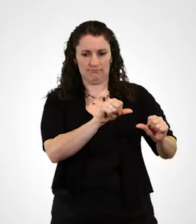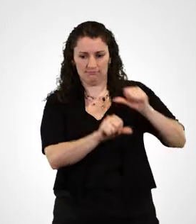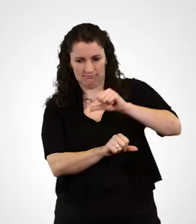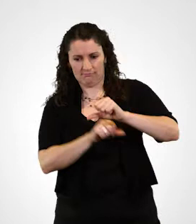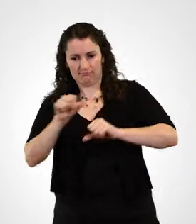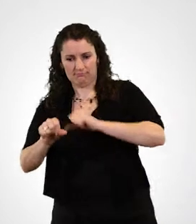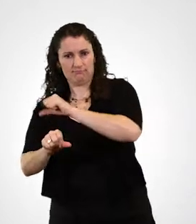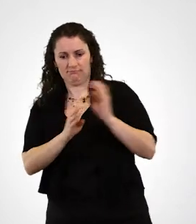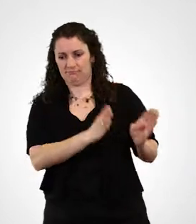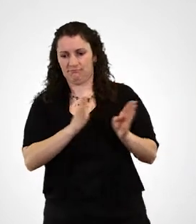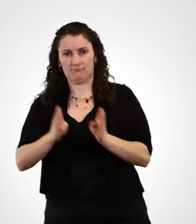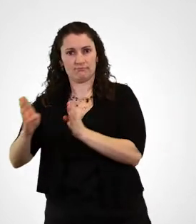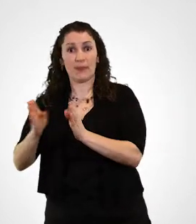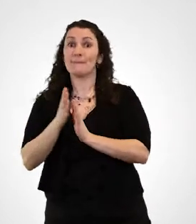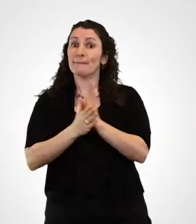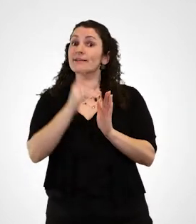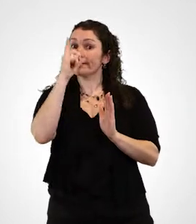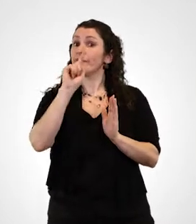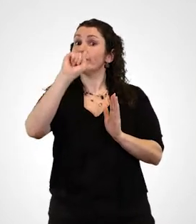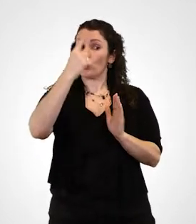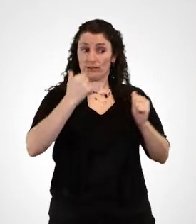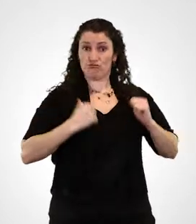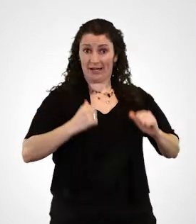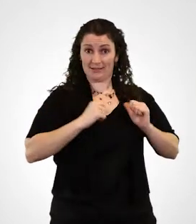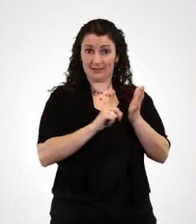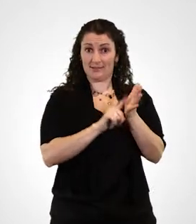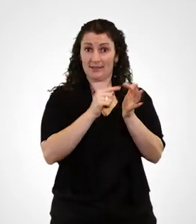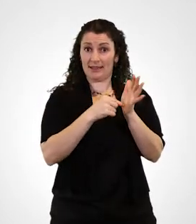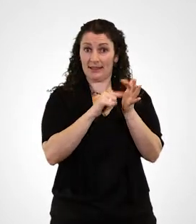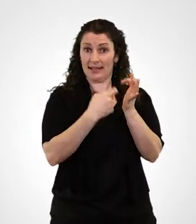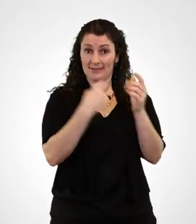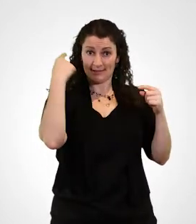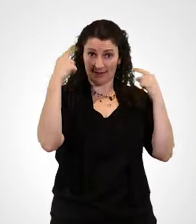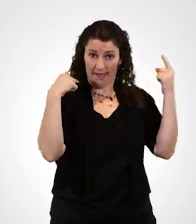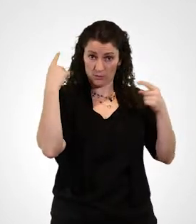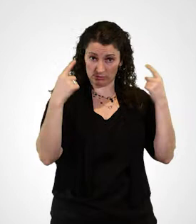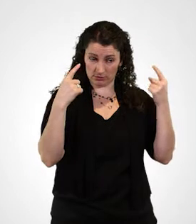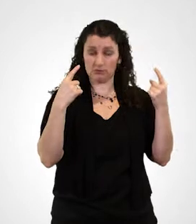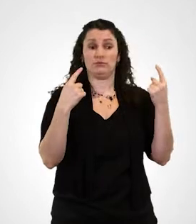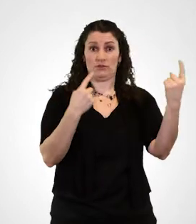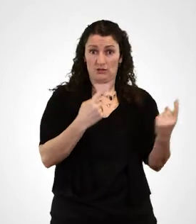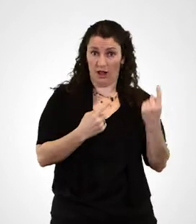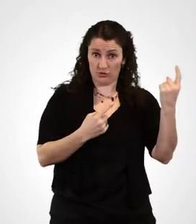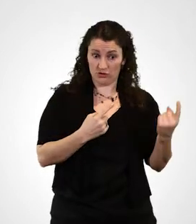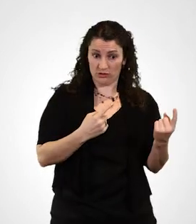to practise the letter-sound in isolation. It also strengthens the sound and the semantic association